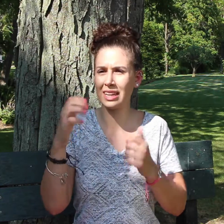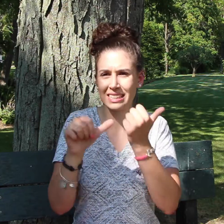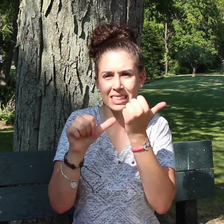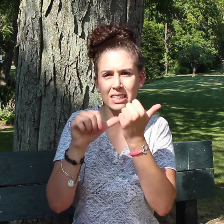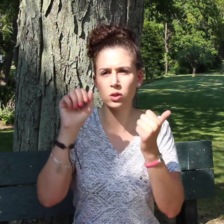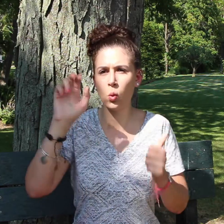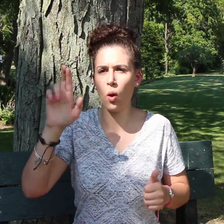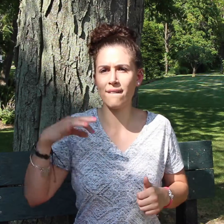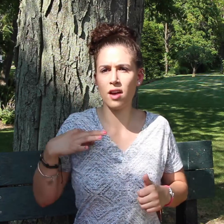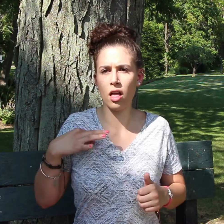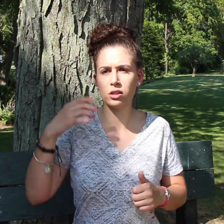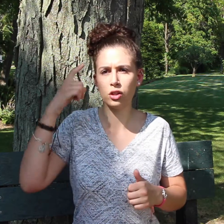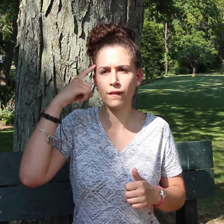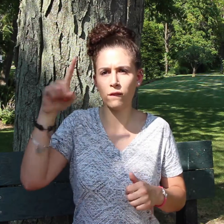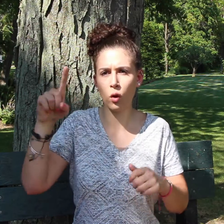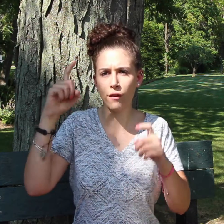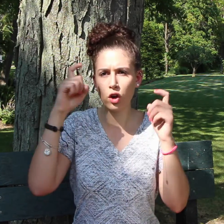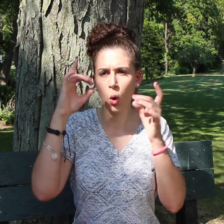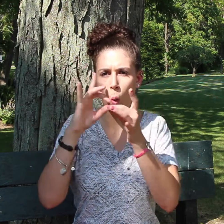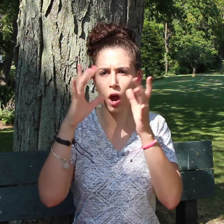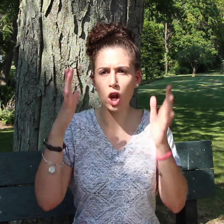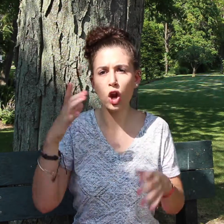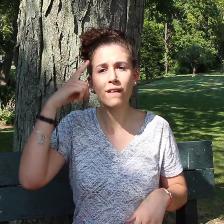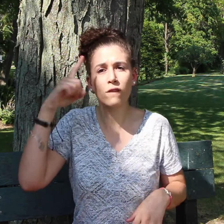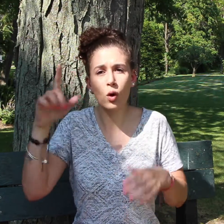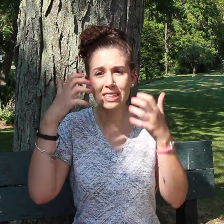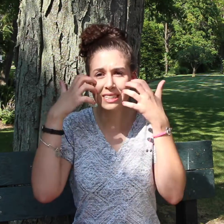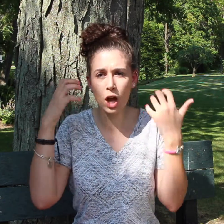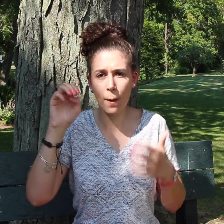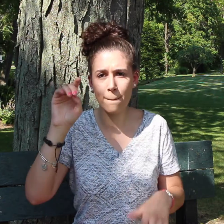and why you are interested to be an assistant or volunteer for Photography Coordinator in Tiger Media.